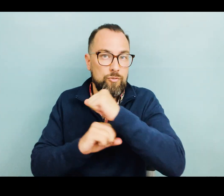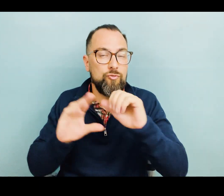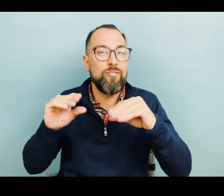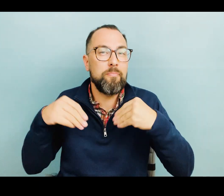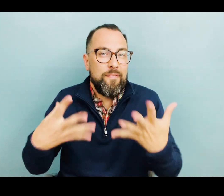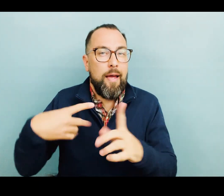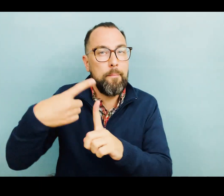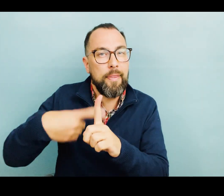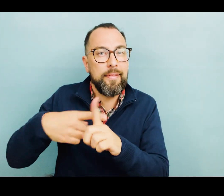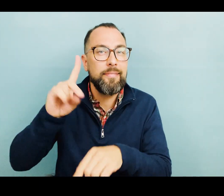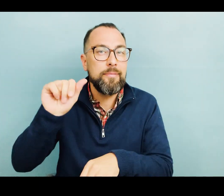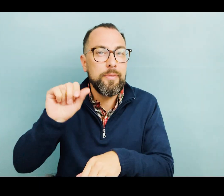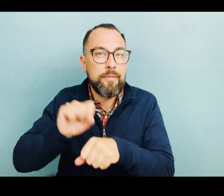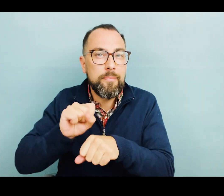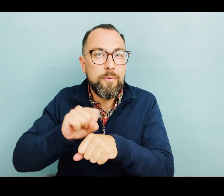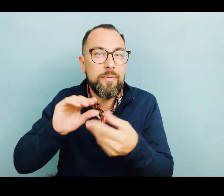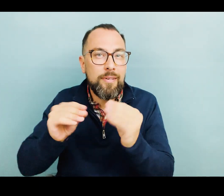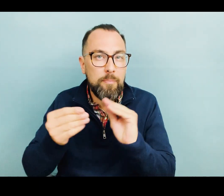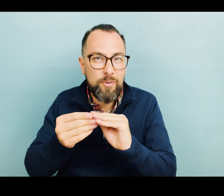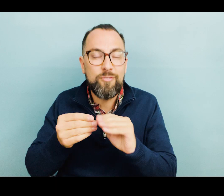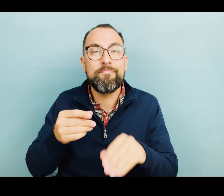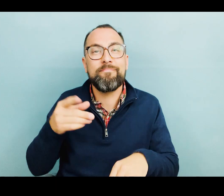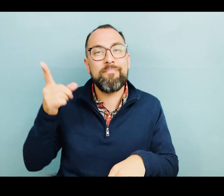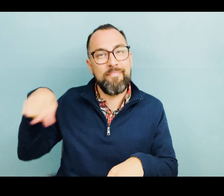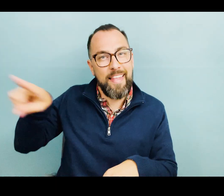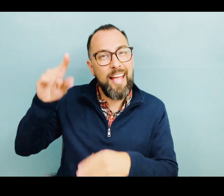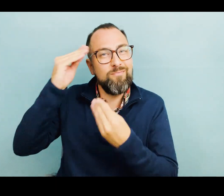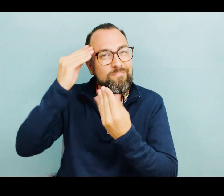The Kessler Foundation provides monthly disability employment data.